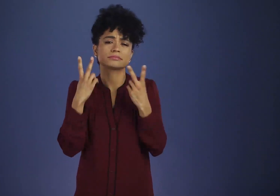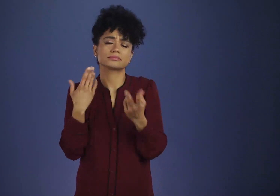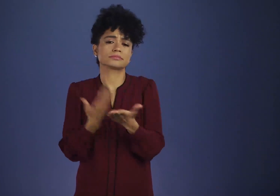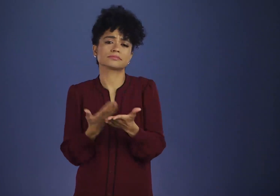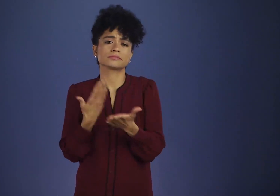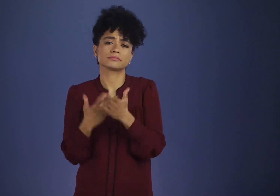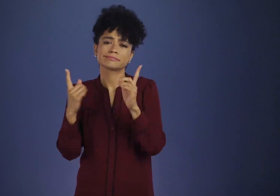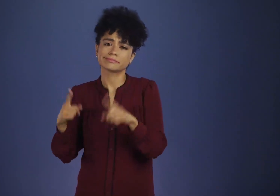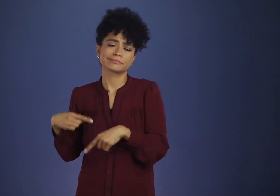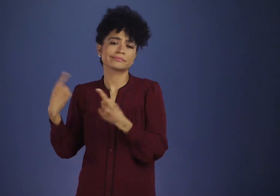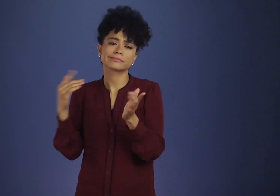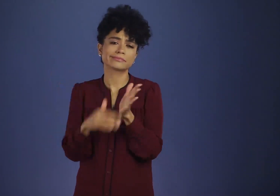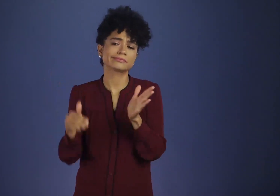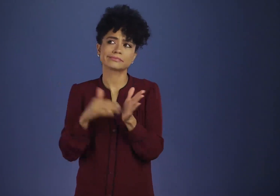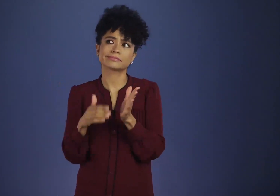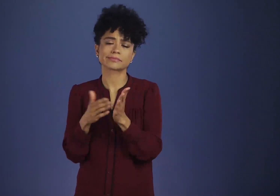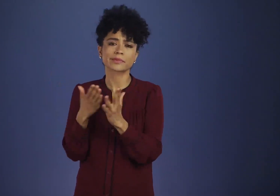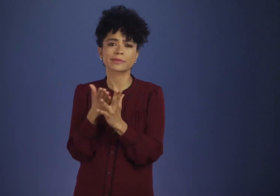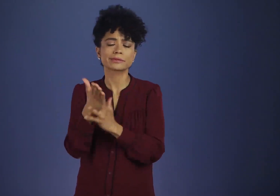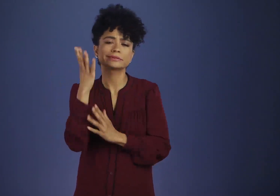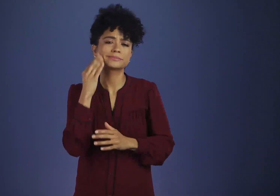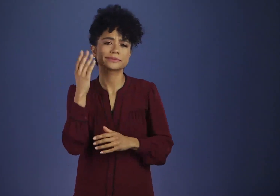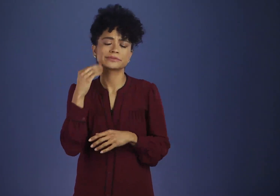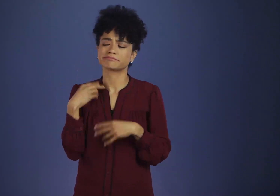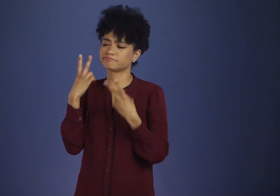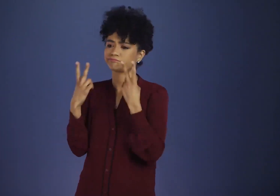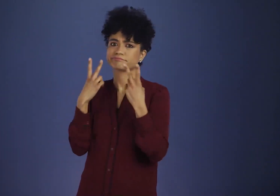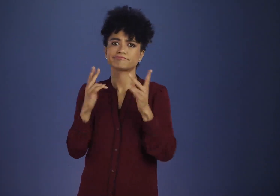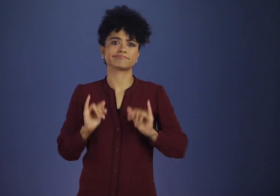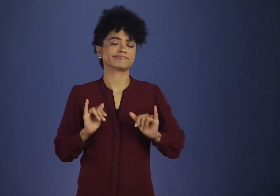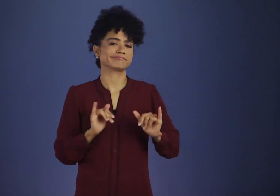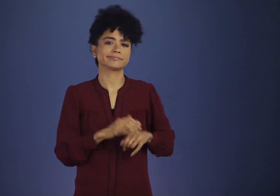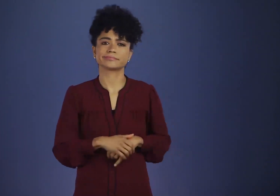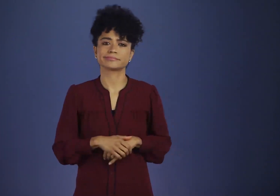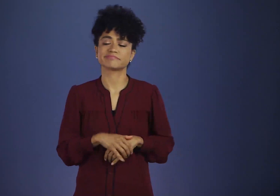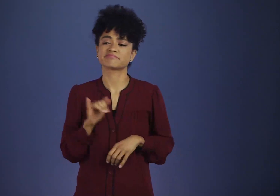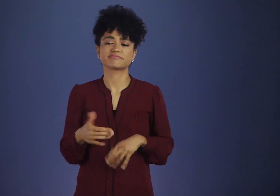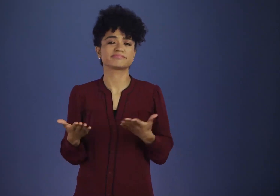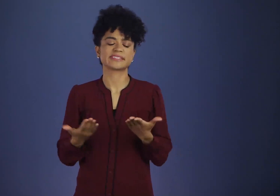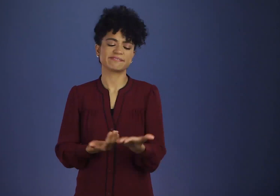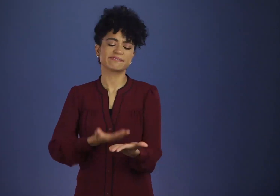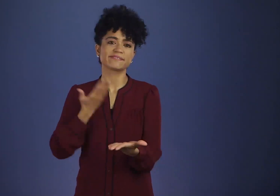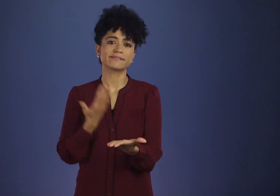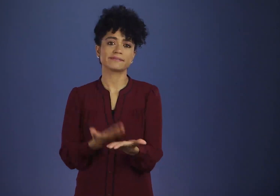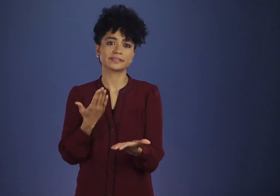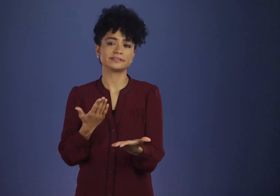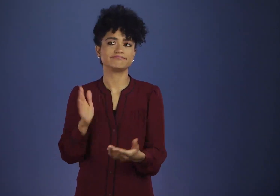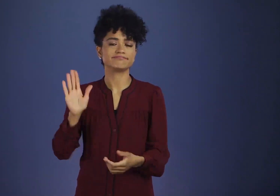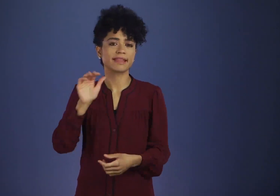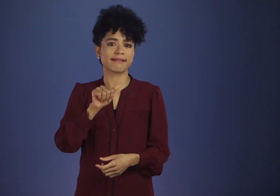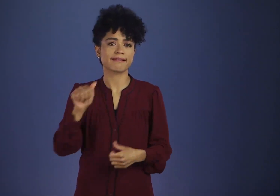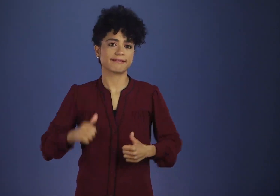Proved beyond doubt by an immense experience, this is one of the facts of A.A. life.